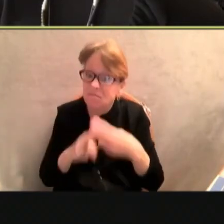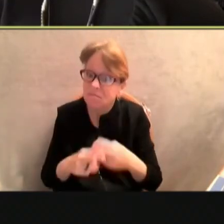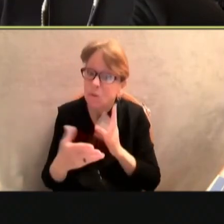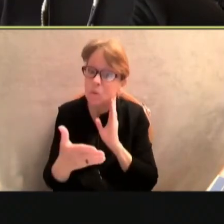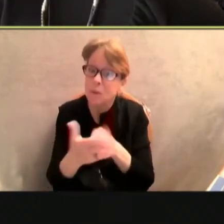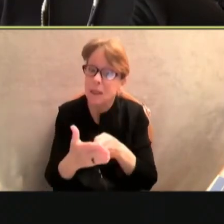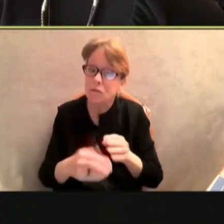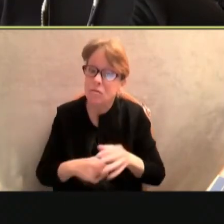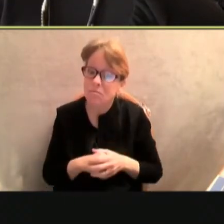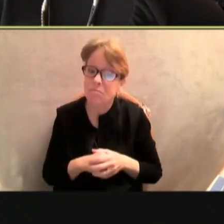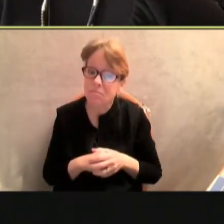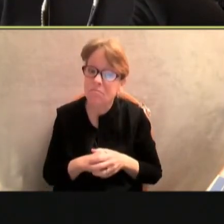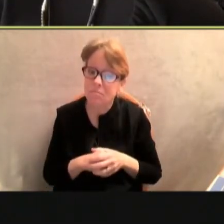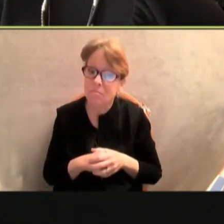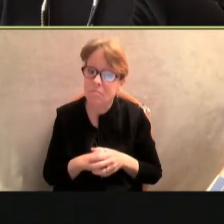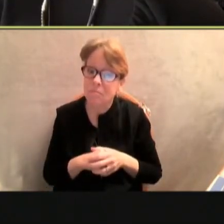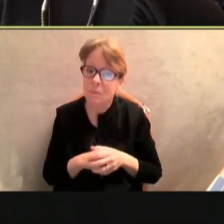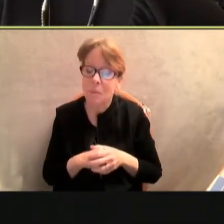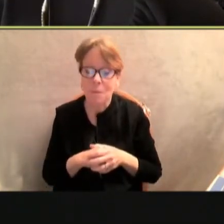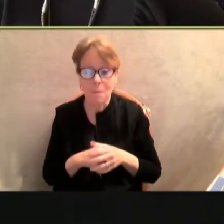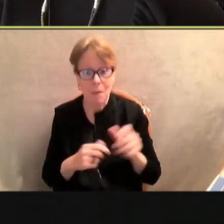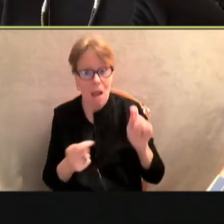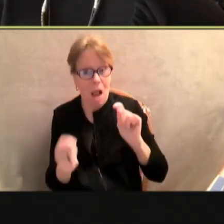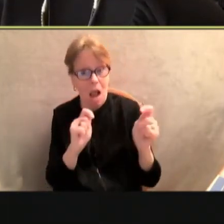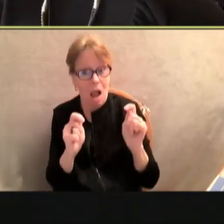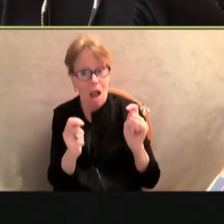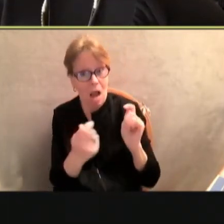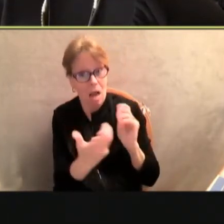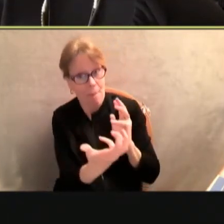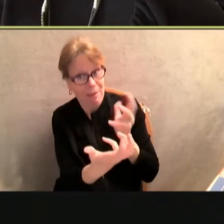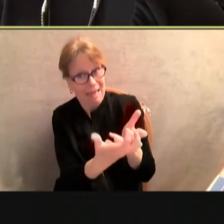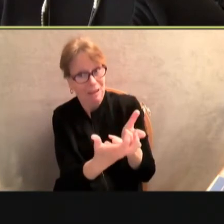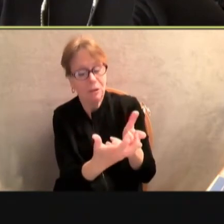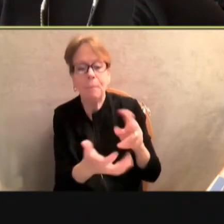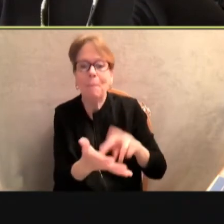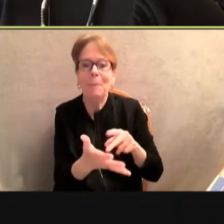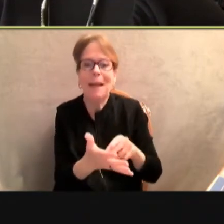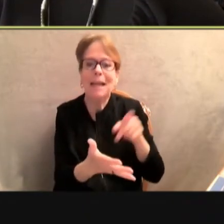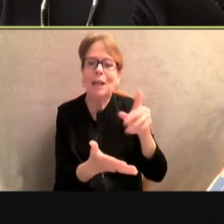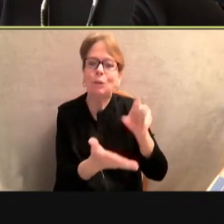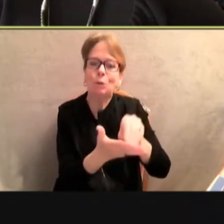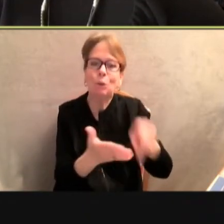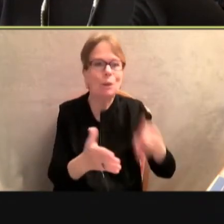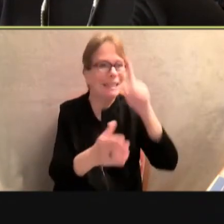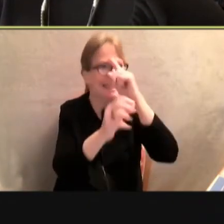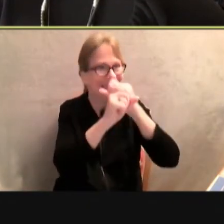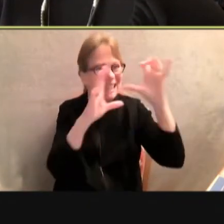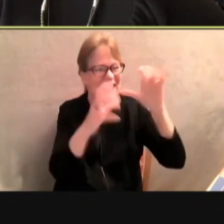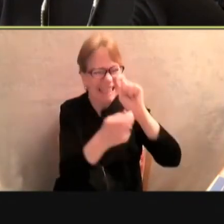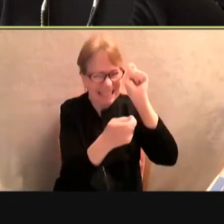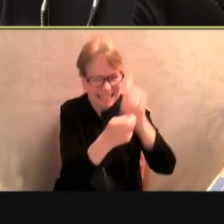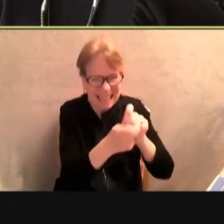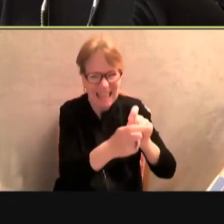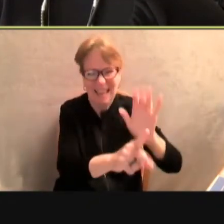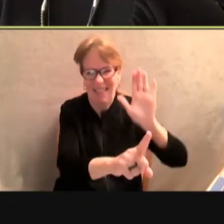have to necessarily be the students' preferred accommodations but they do have to be effective.